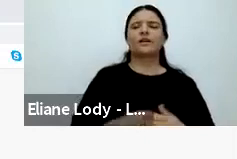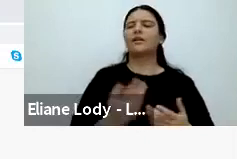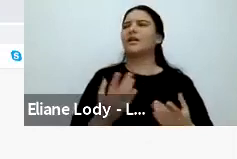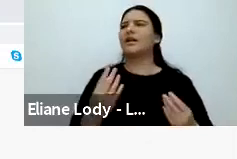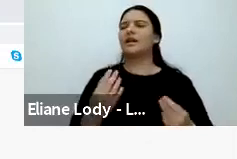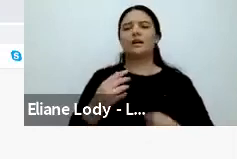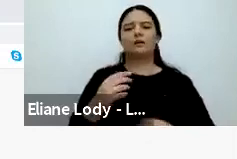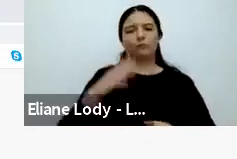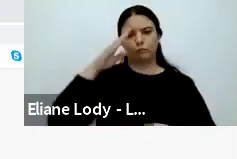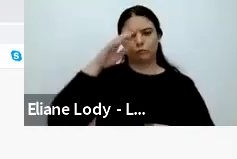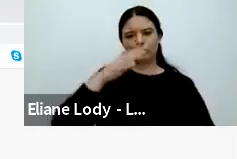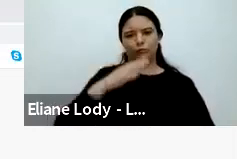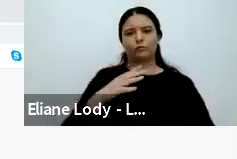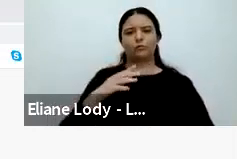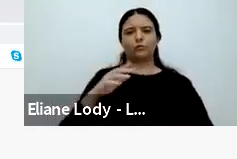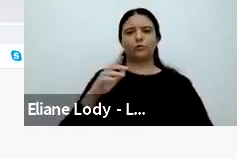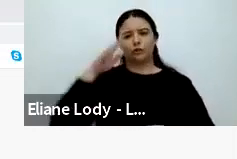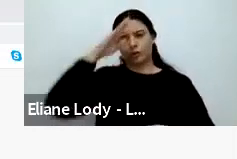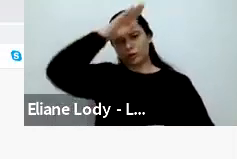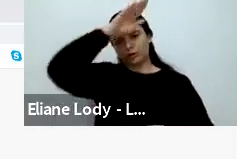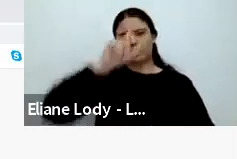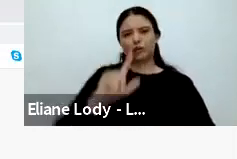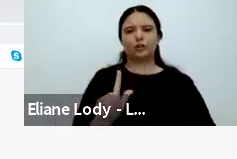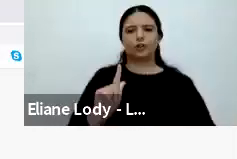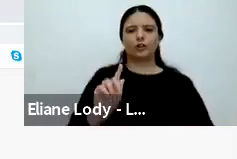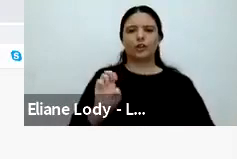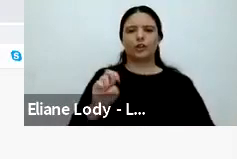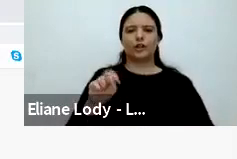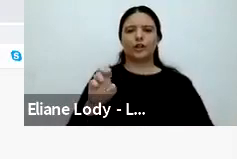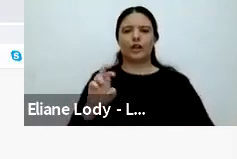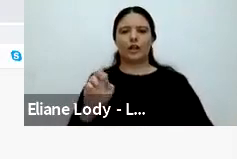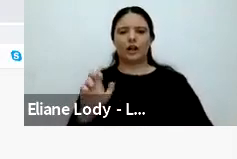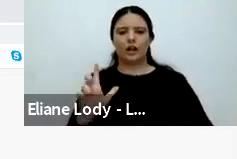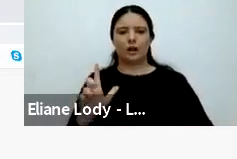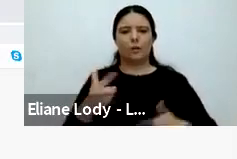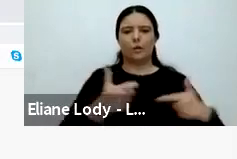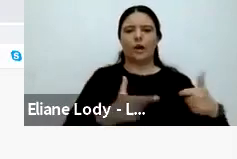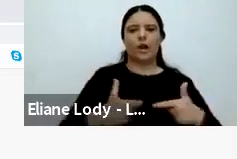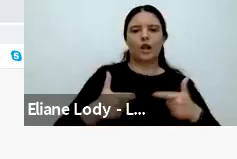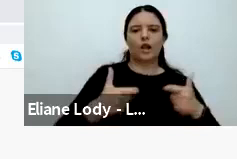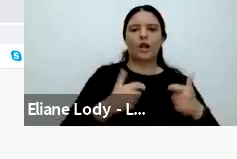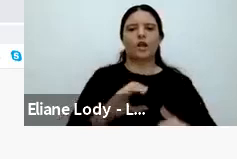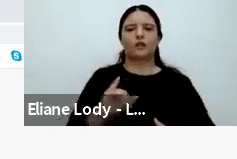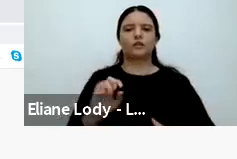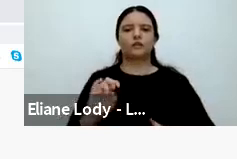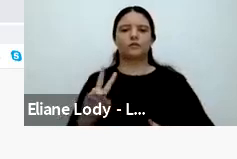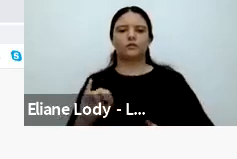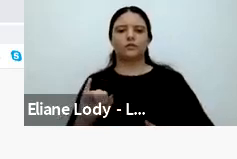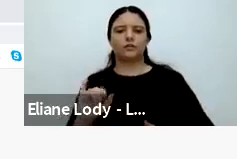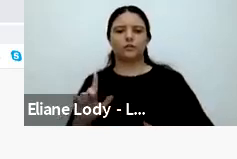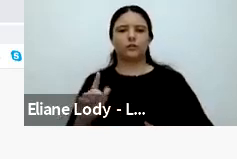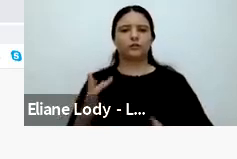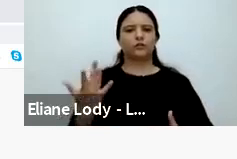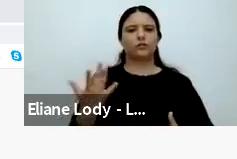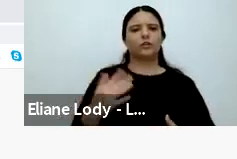in our civil war. in our civil war, and. in our civil war. And I grew up in the state And I grew up in the state that